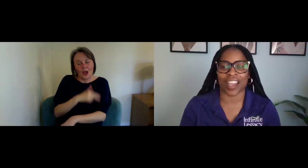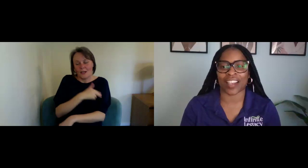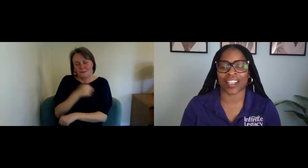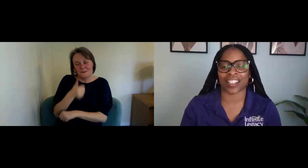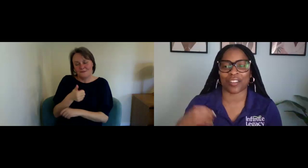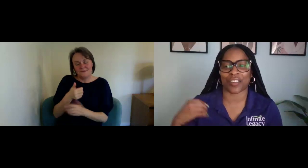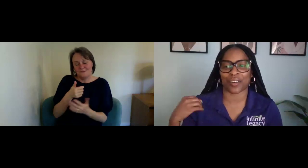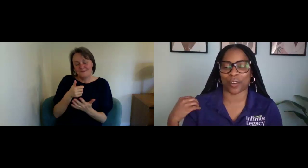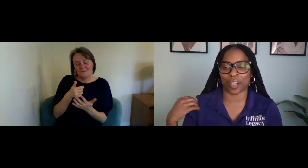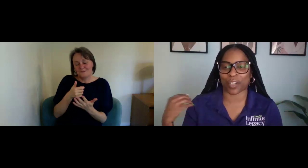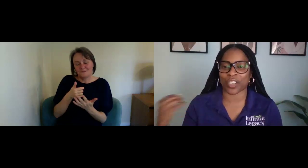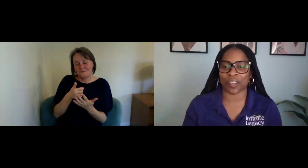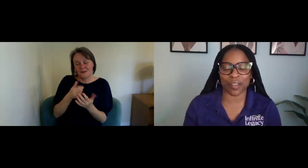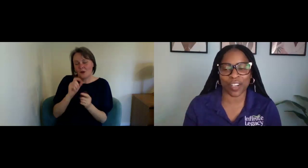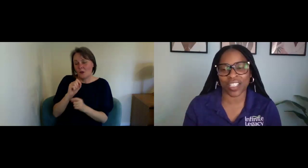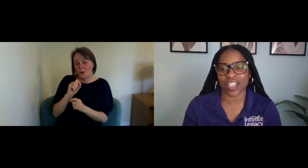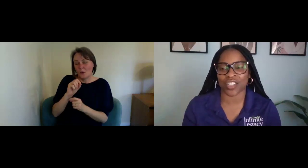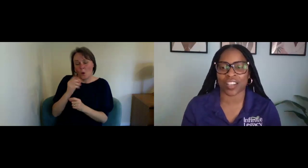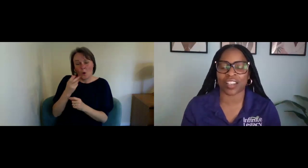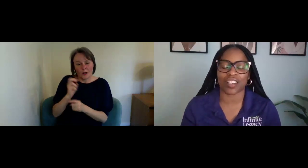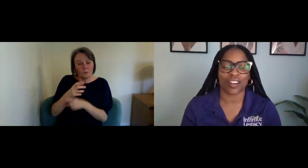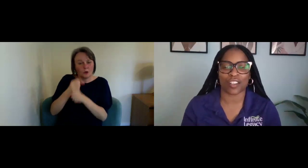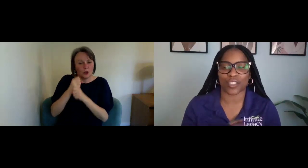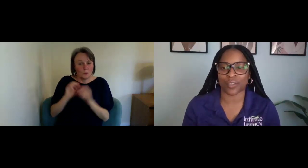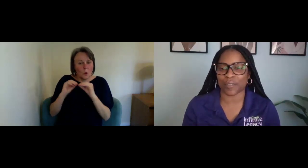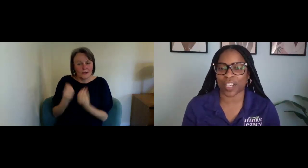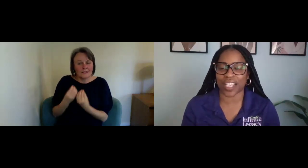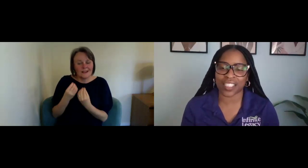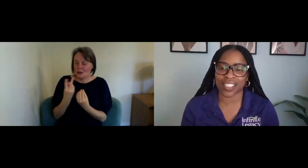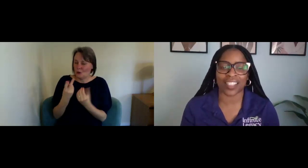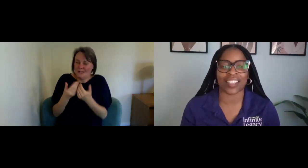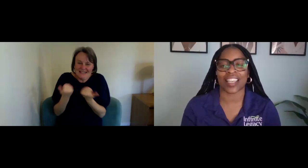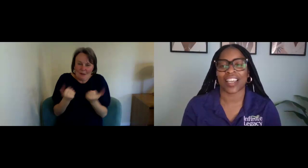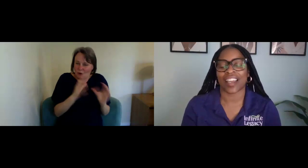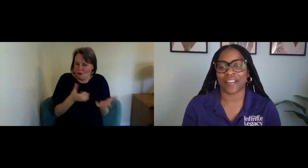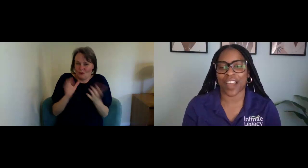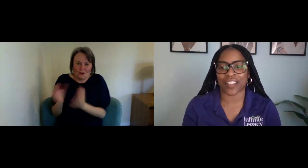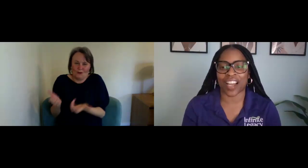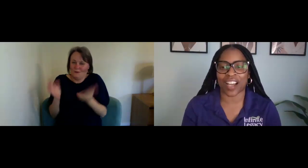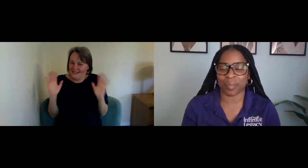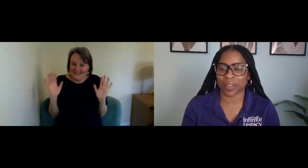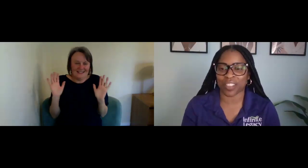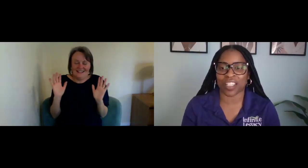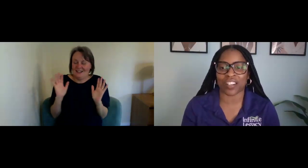and the organ procurement organization are two different entities and that the hospital's there